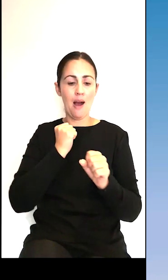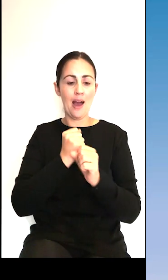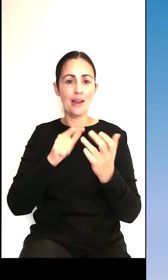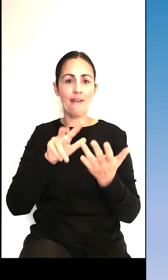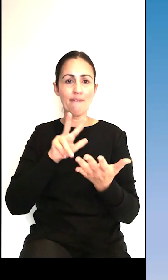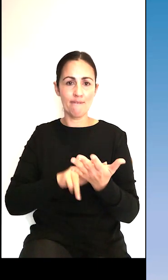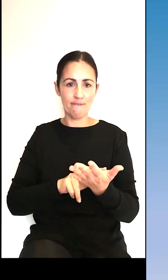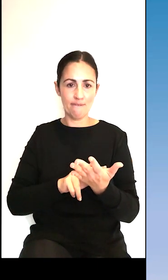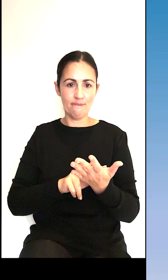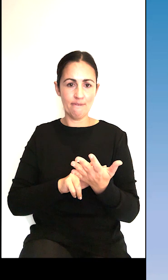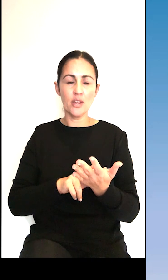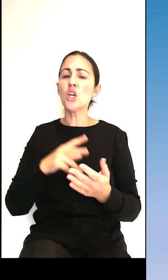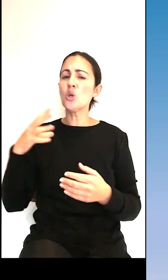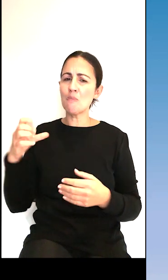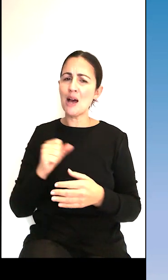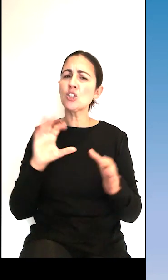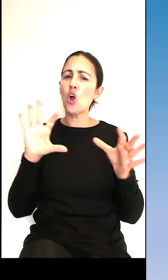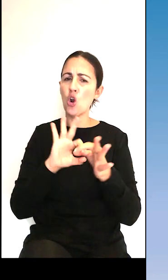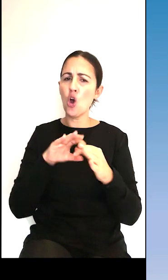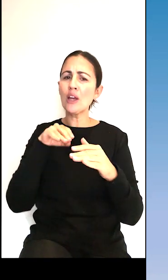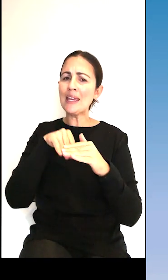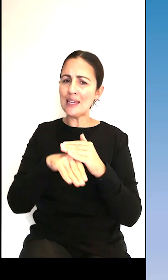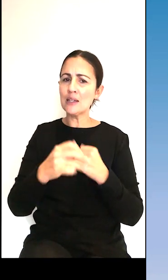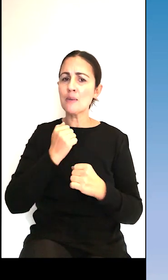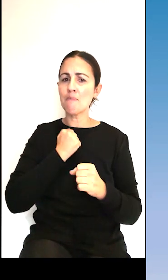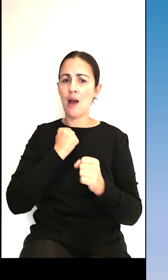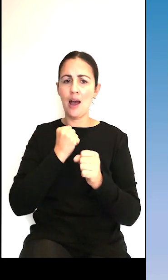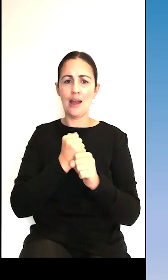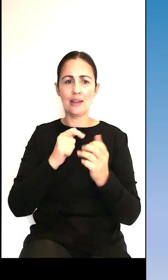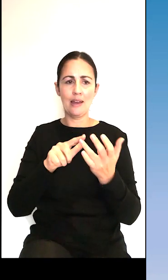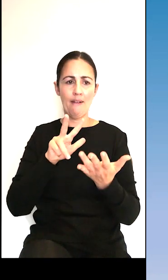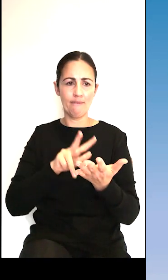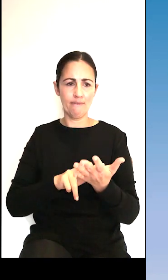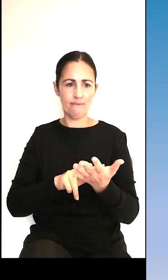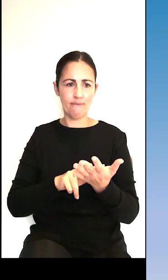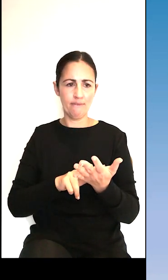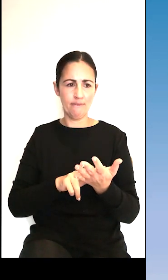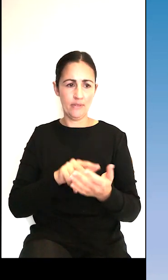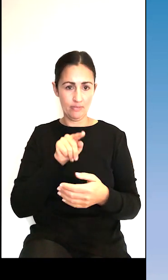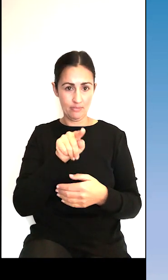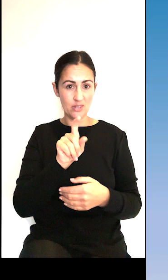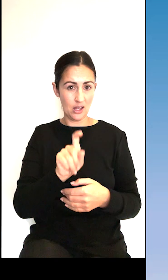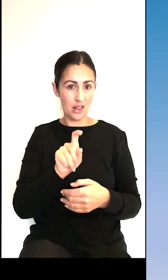My Health Record, you do need to log in through myGov first. So I've got the link to myGov at the bottom of the page. myGov is a